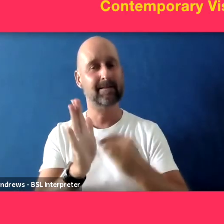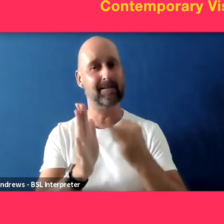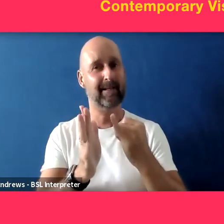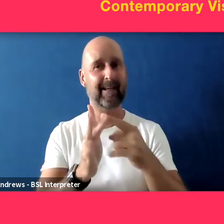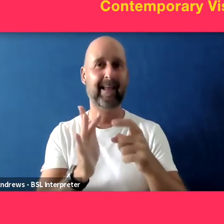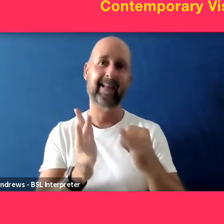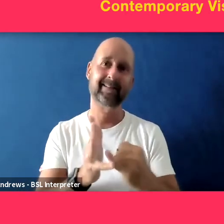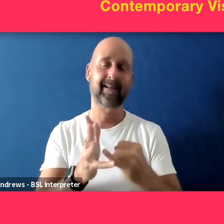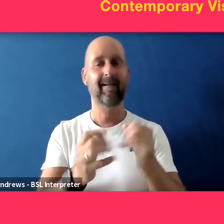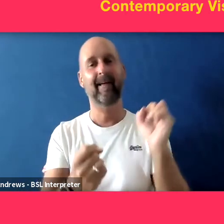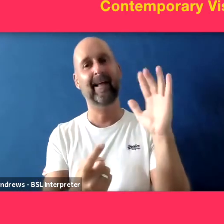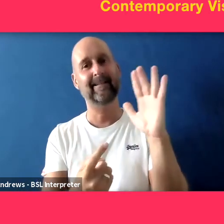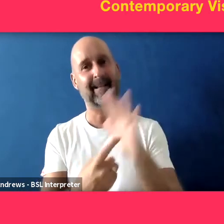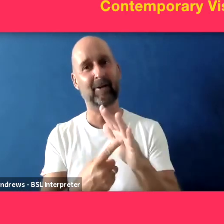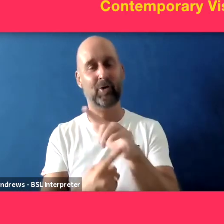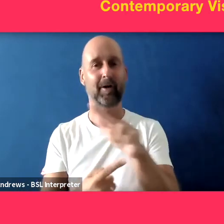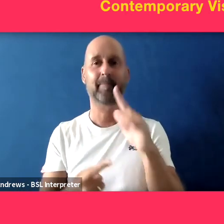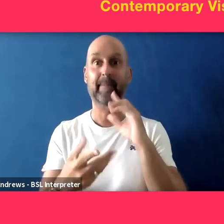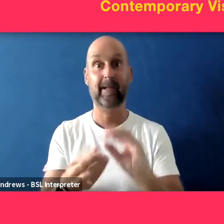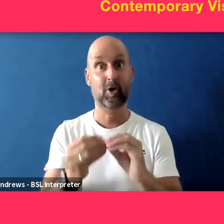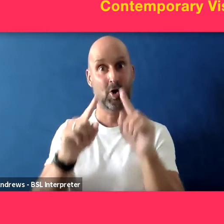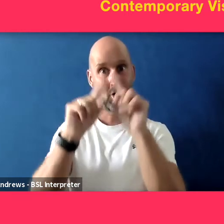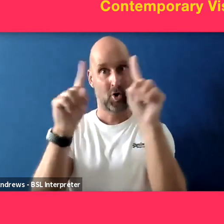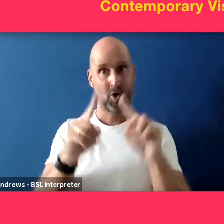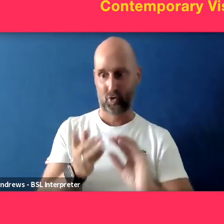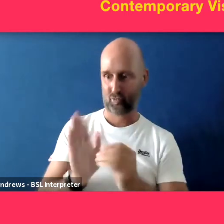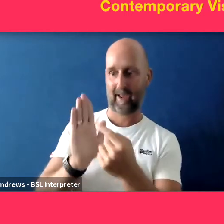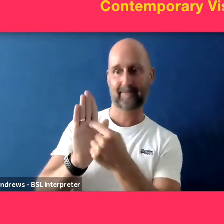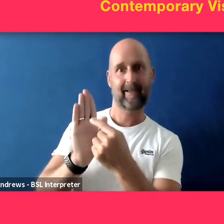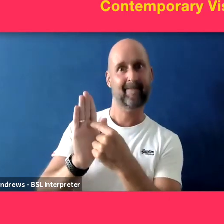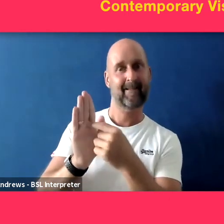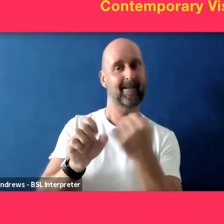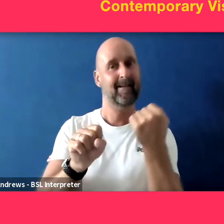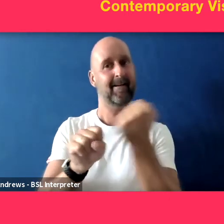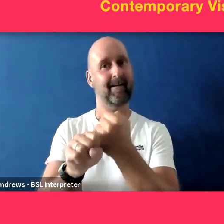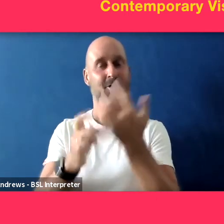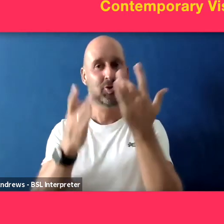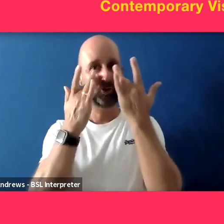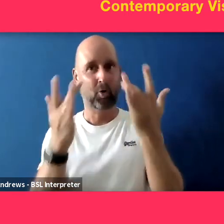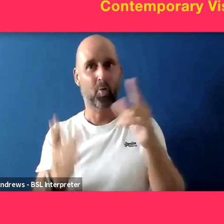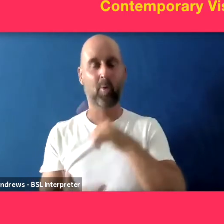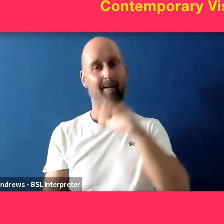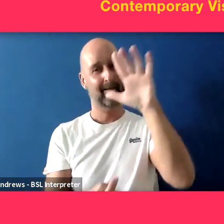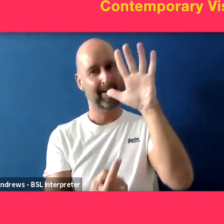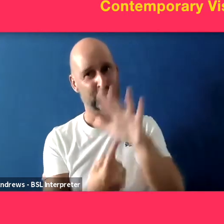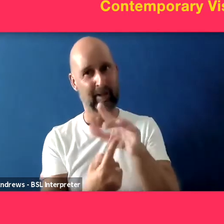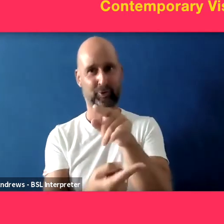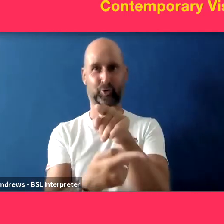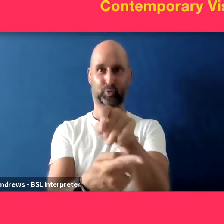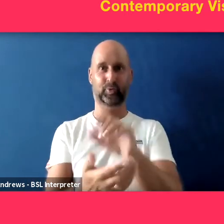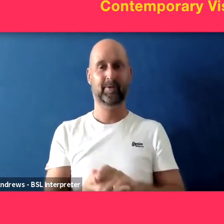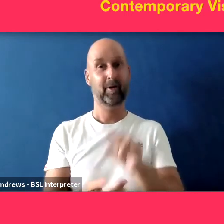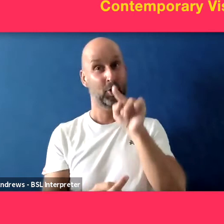be creative with your placards and to say why art is essential to you, to you, your family, your